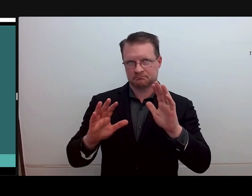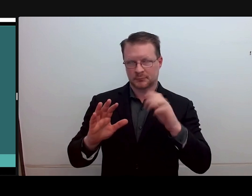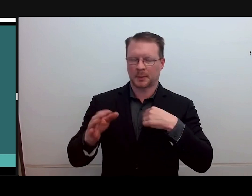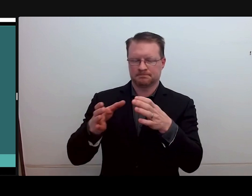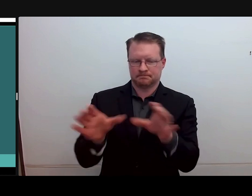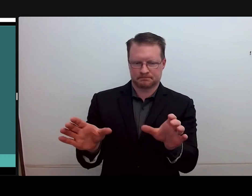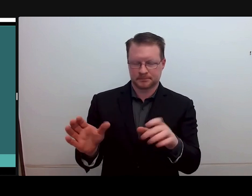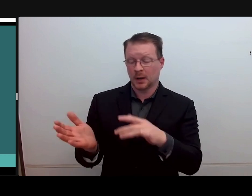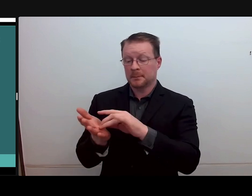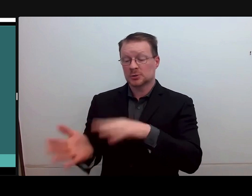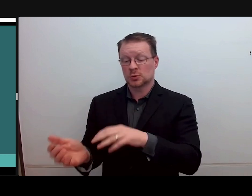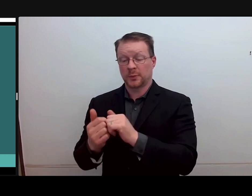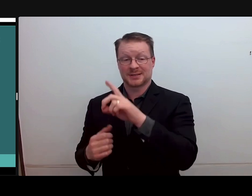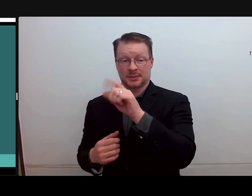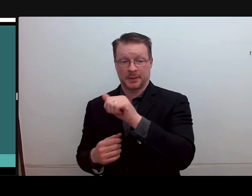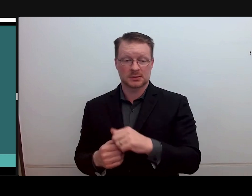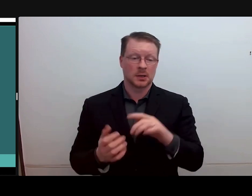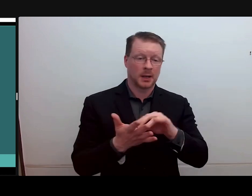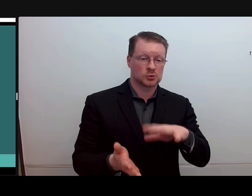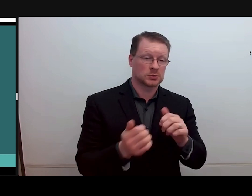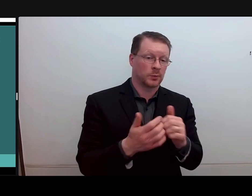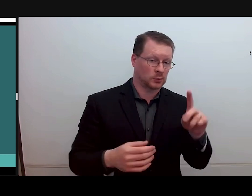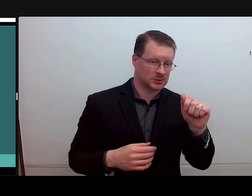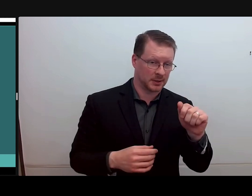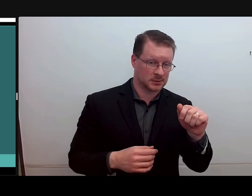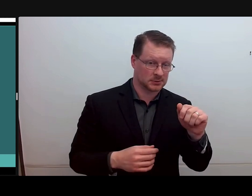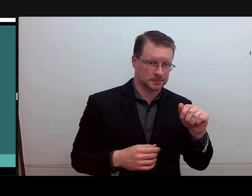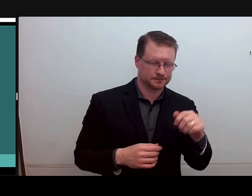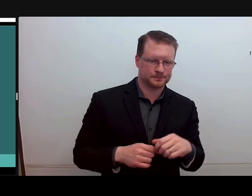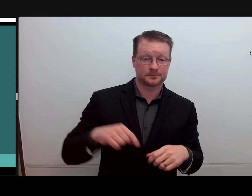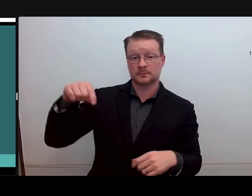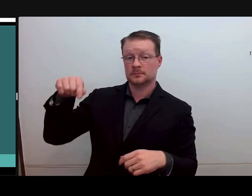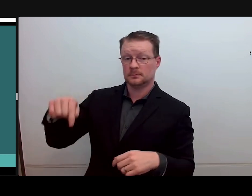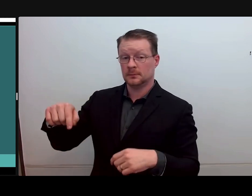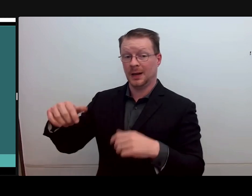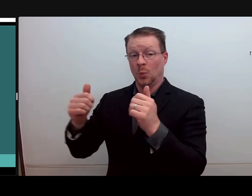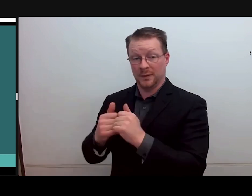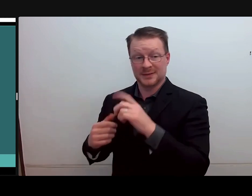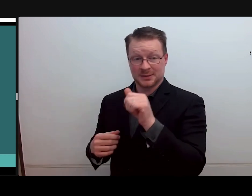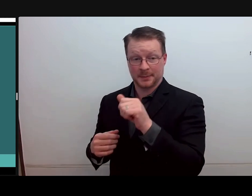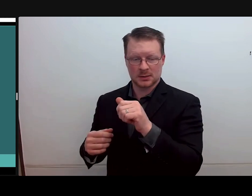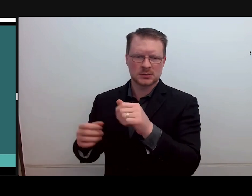Well, let me back up. So medical students with disabilities versus medical students without disabilities-- when we look at these two populations,